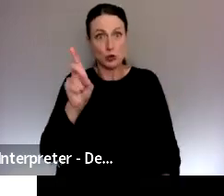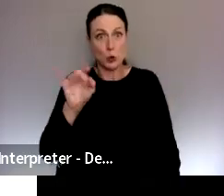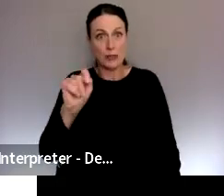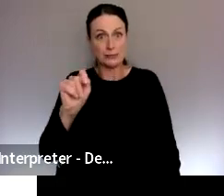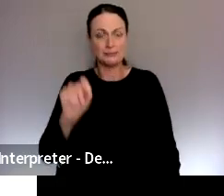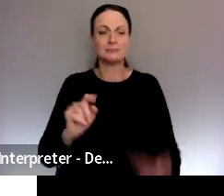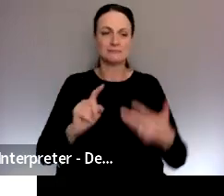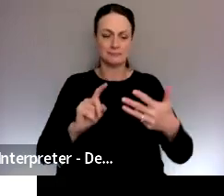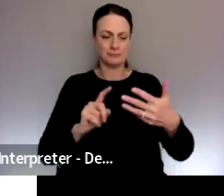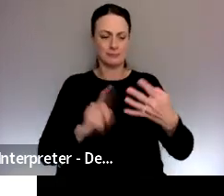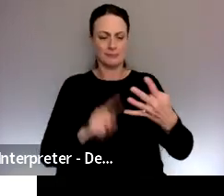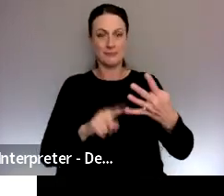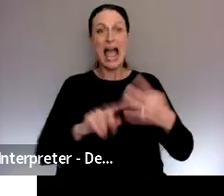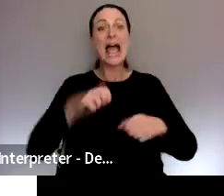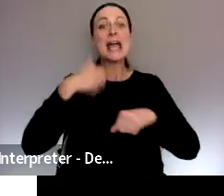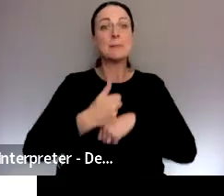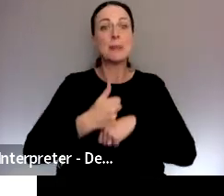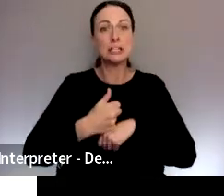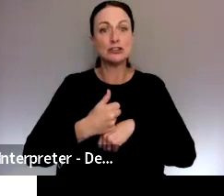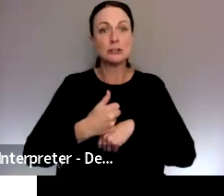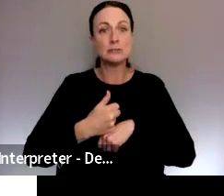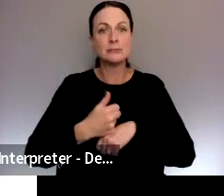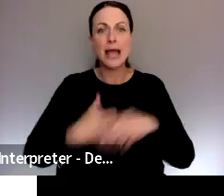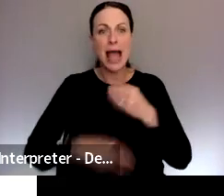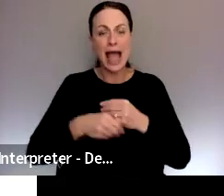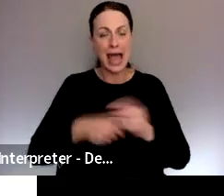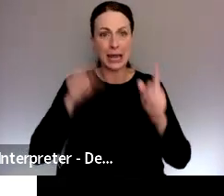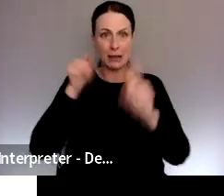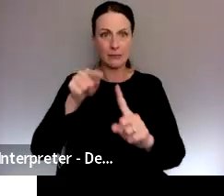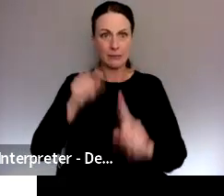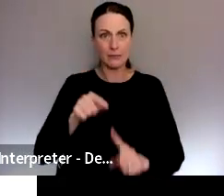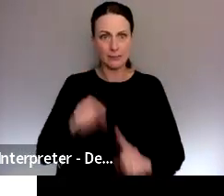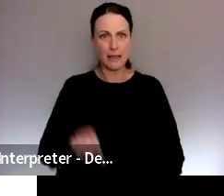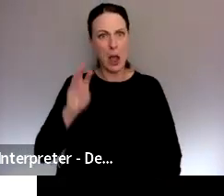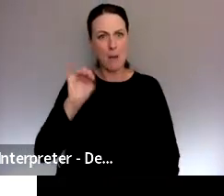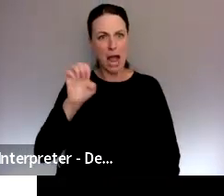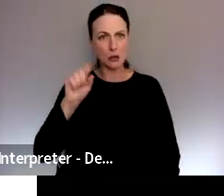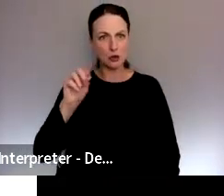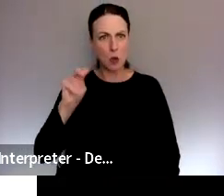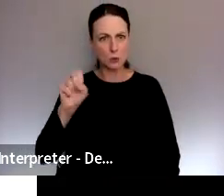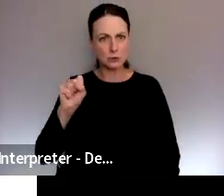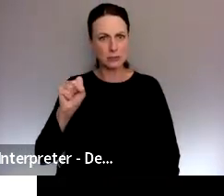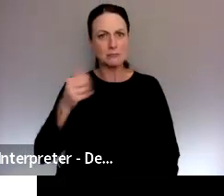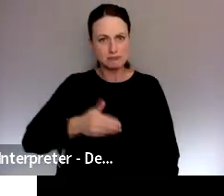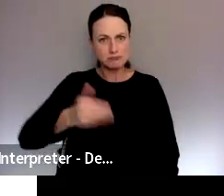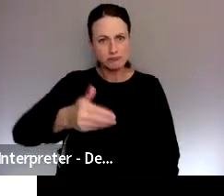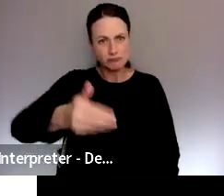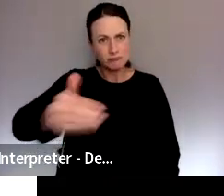Finally, implementation. We recommend adding milestones and points in the timeline for process review